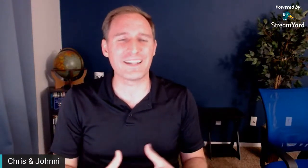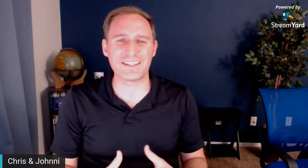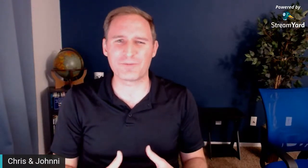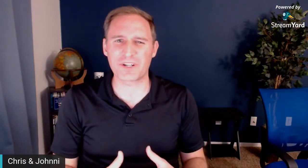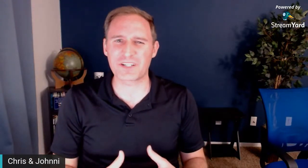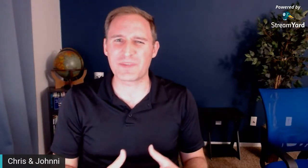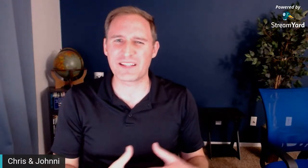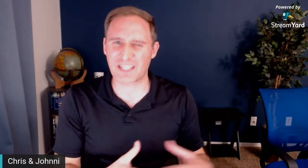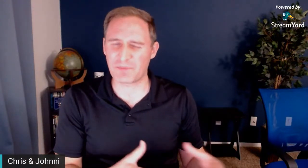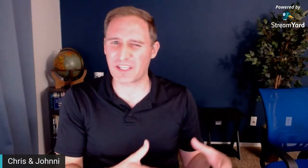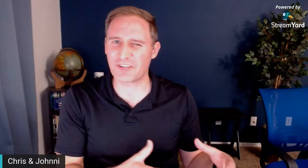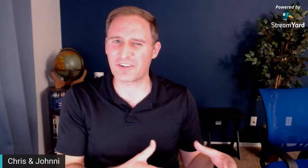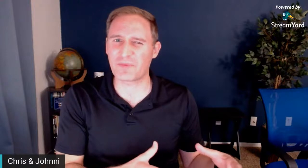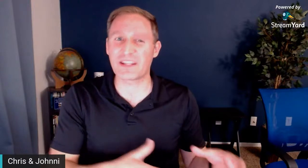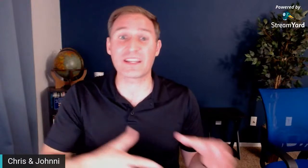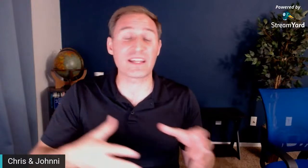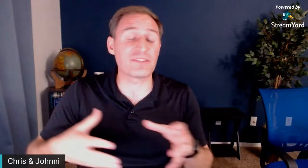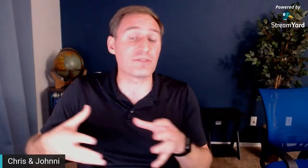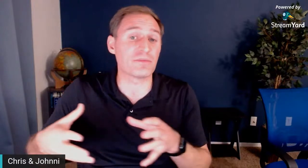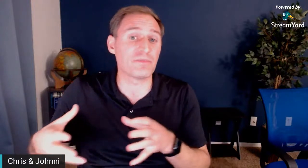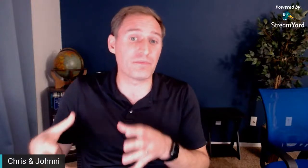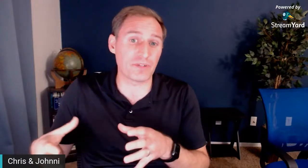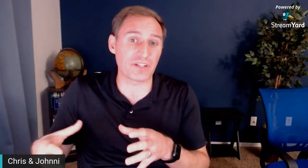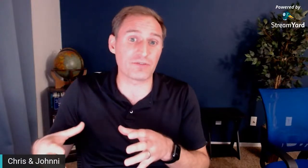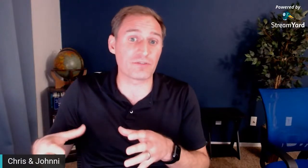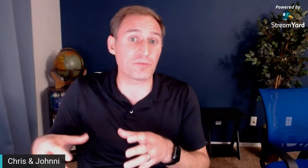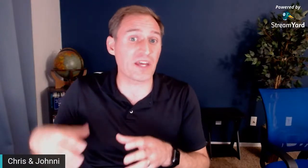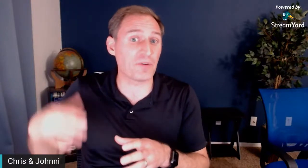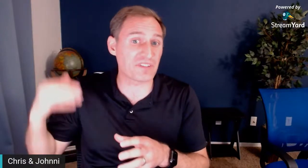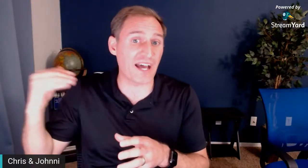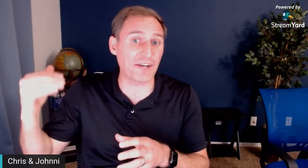i wanted to be like a beginner intermediate got into a put into a group that was higher